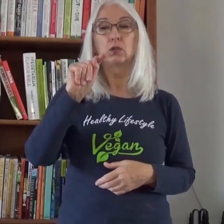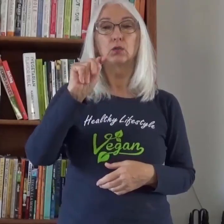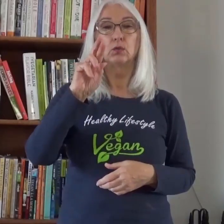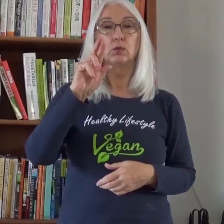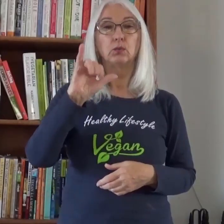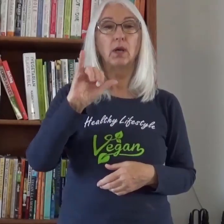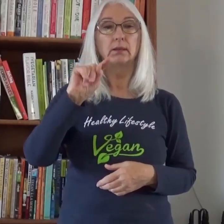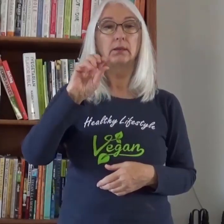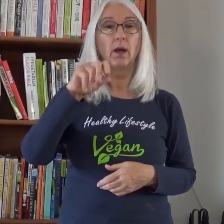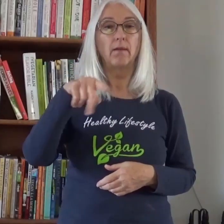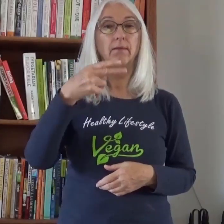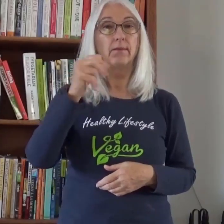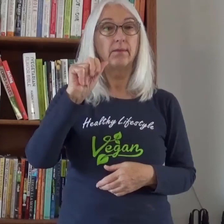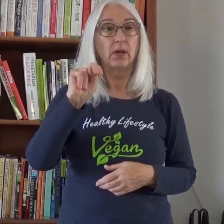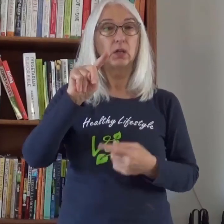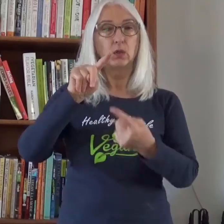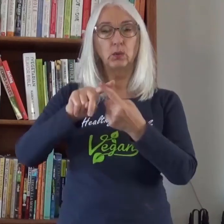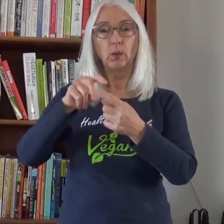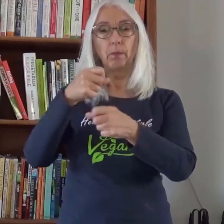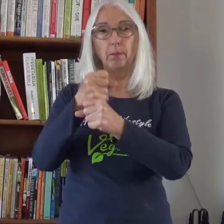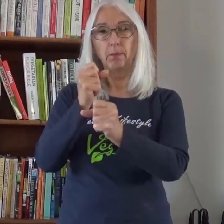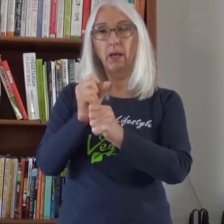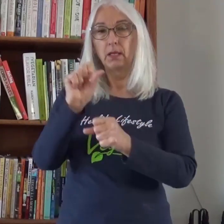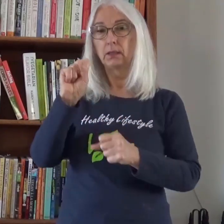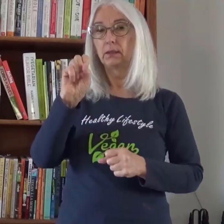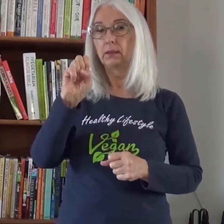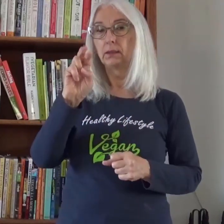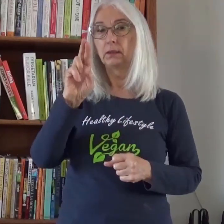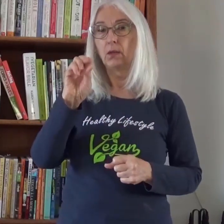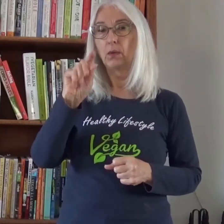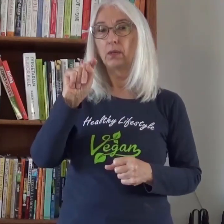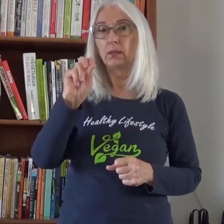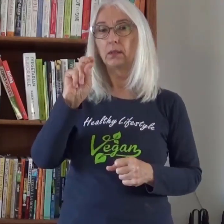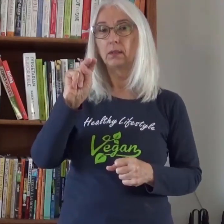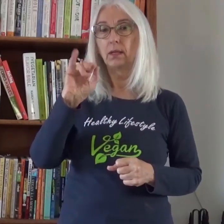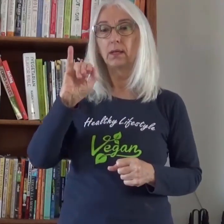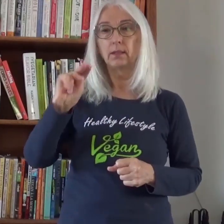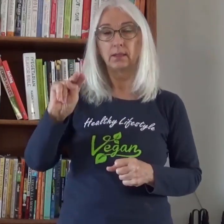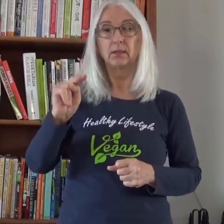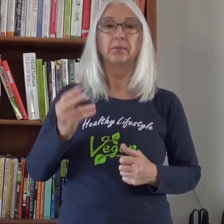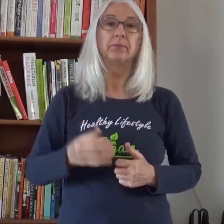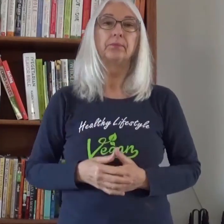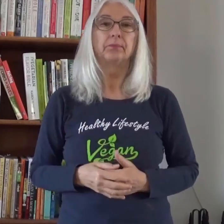Tryptophan to Produce Serotonin